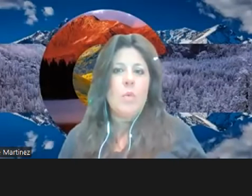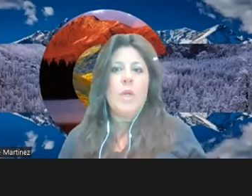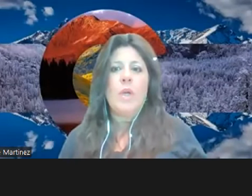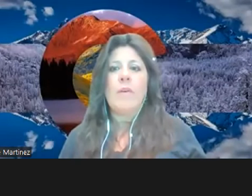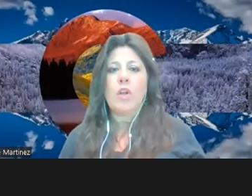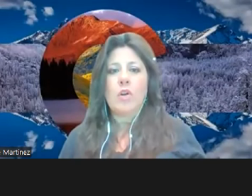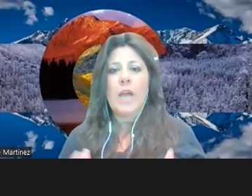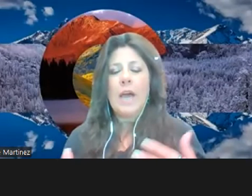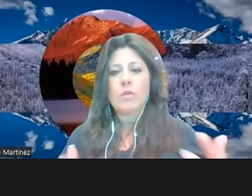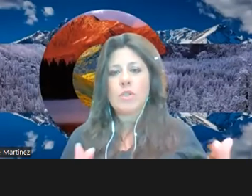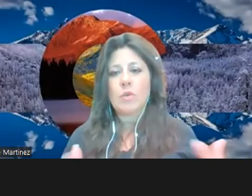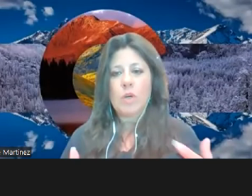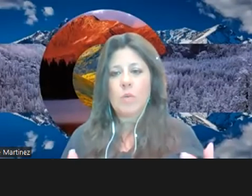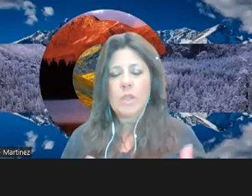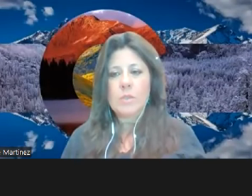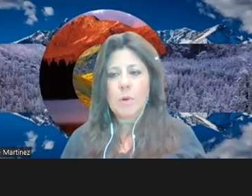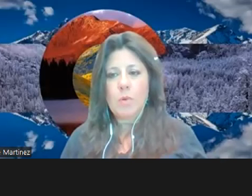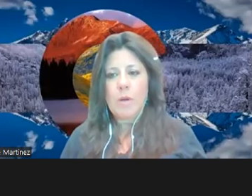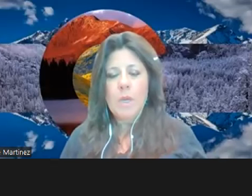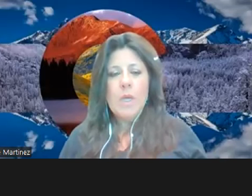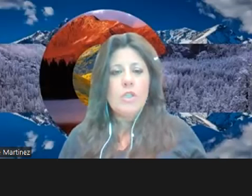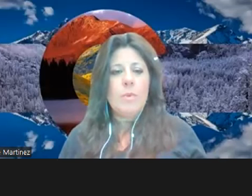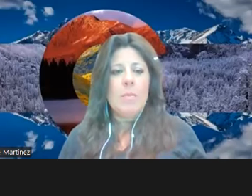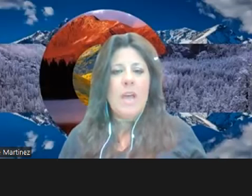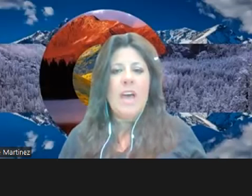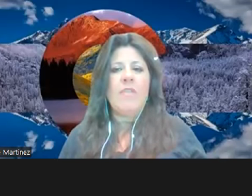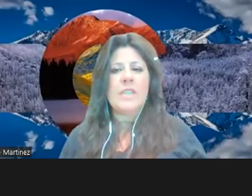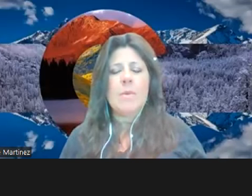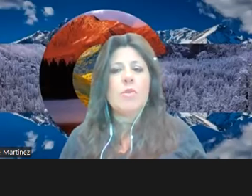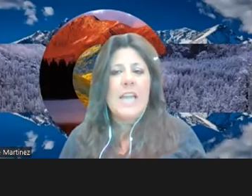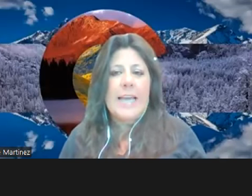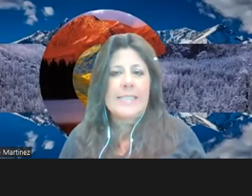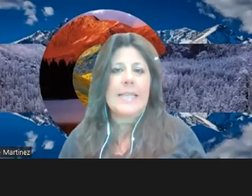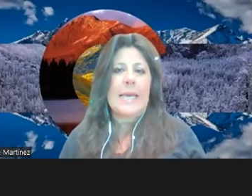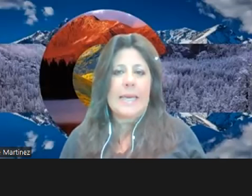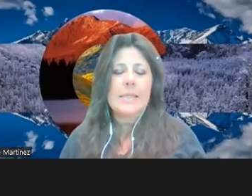We have learned how to work with this program to be able to have some of those nice things